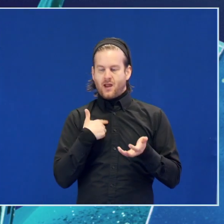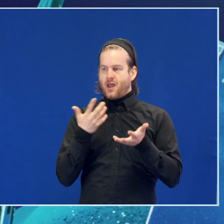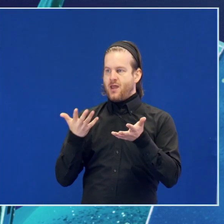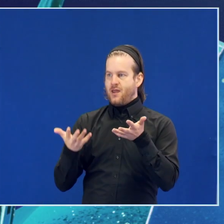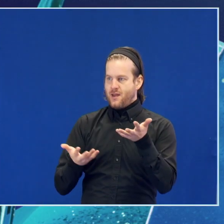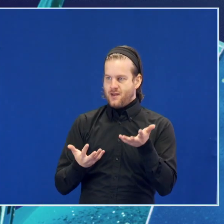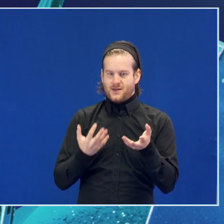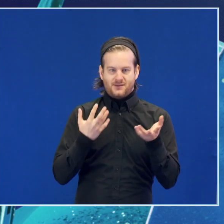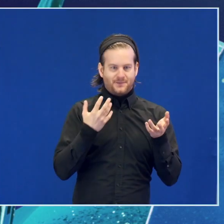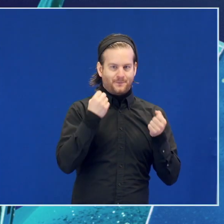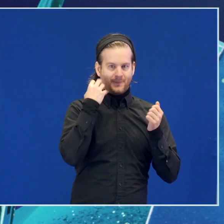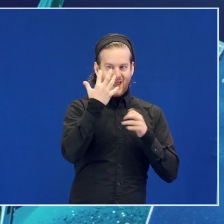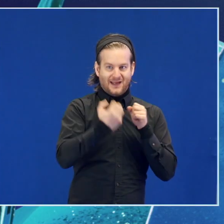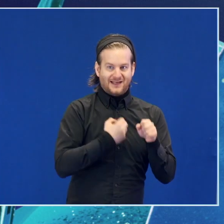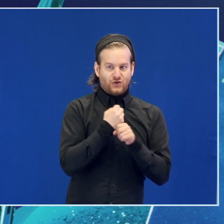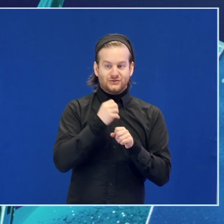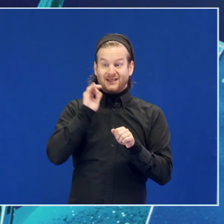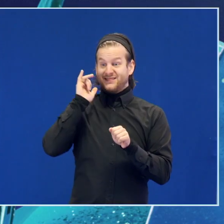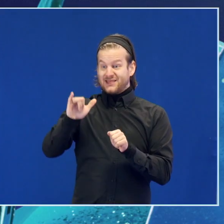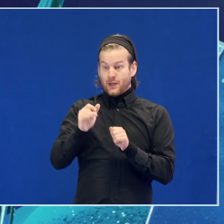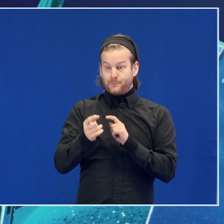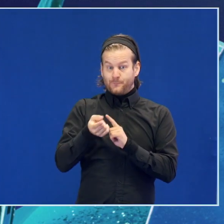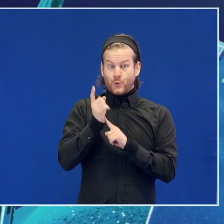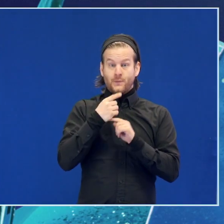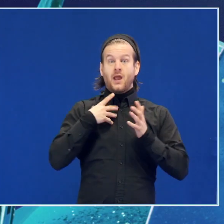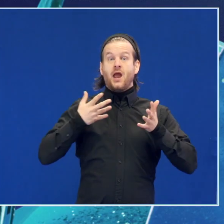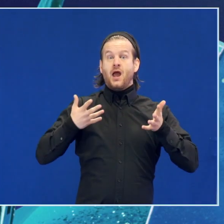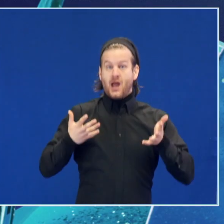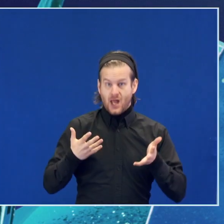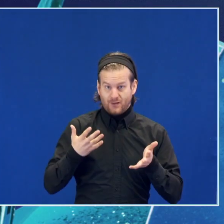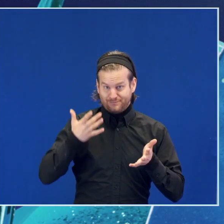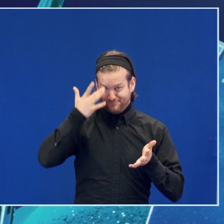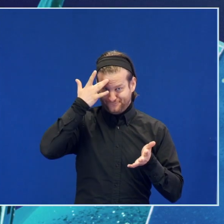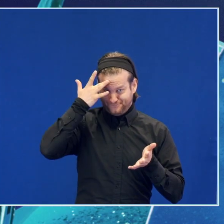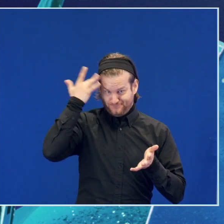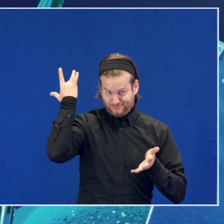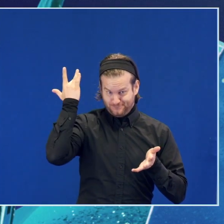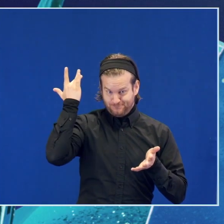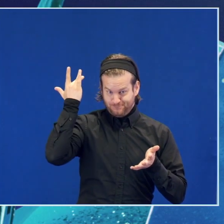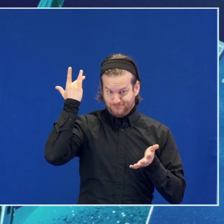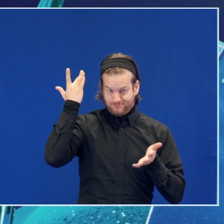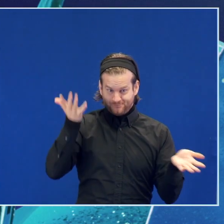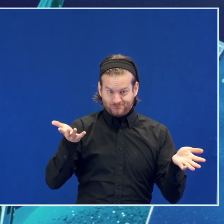could not get the date out that I know very, very well. And it was really just from the environment.